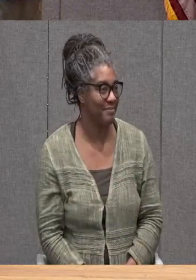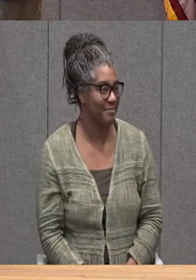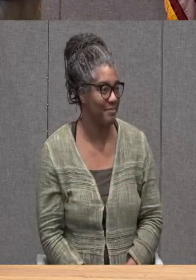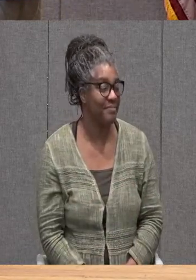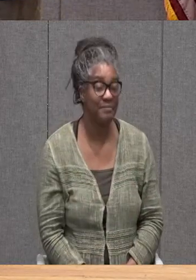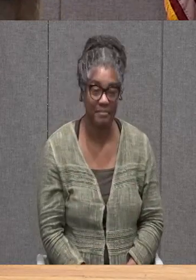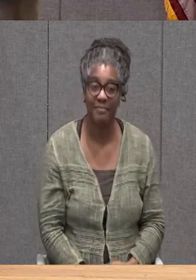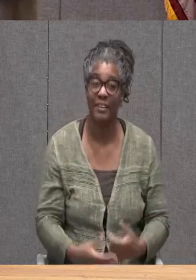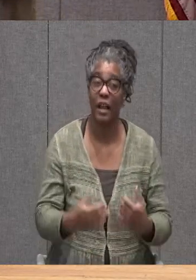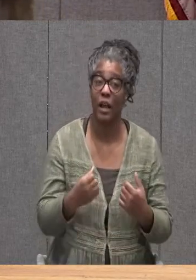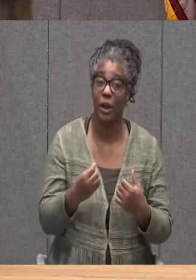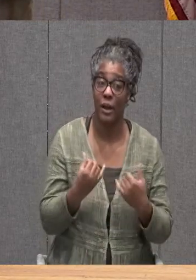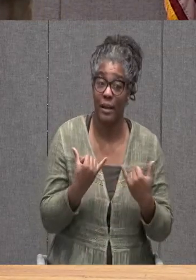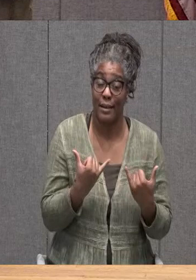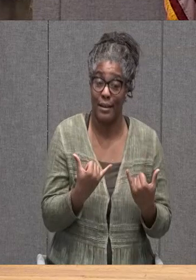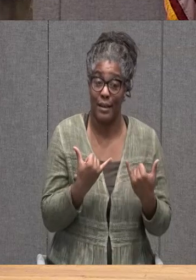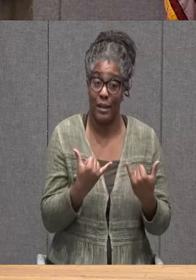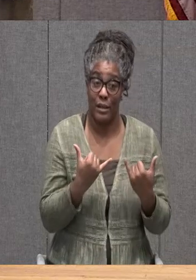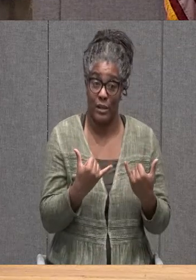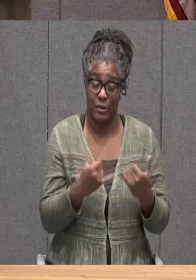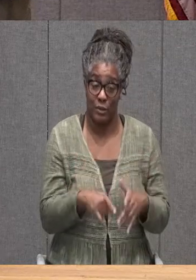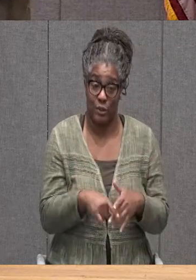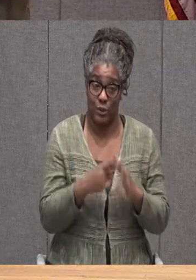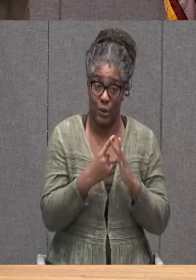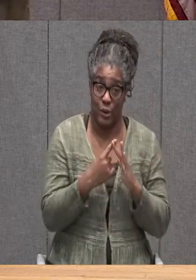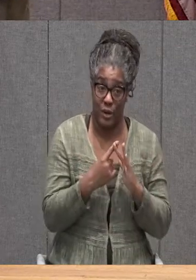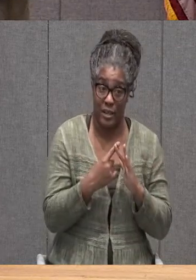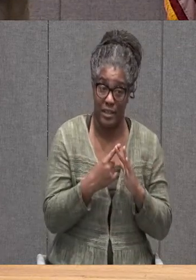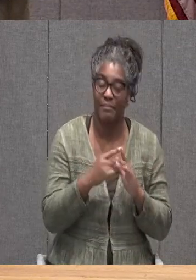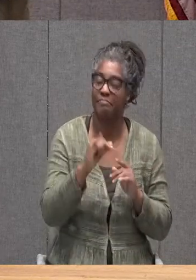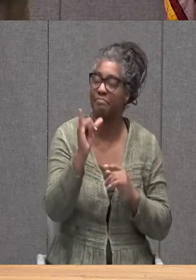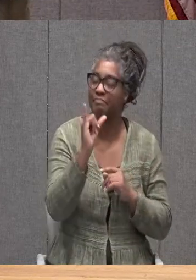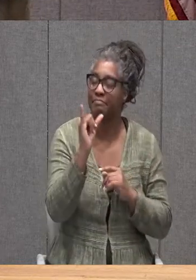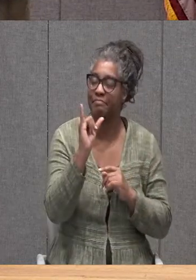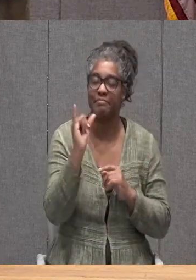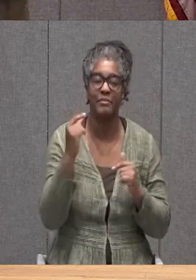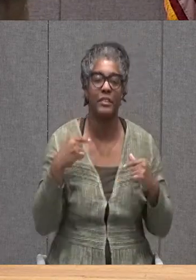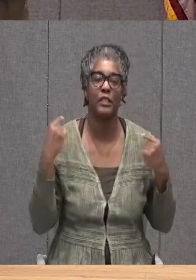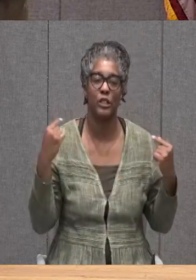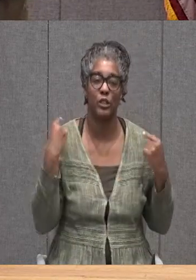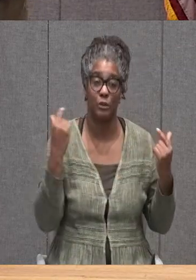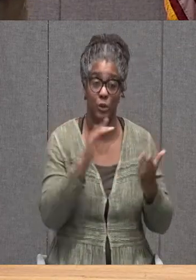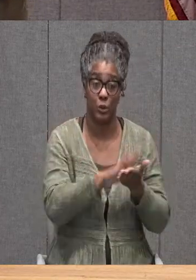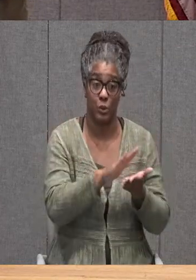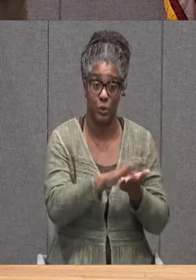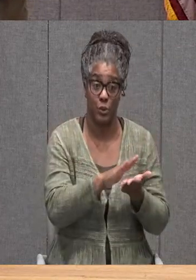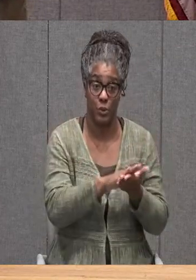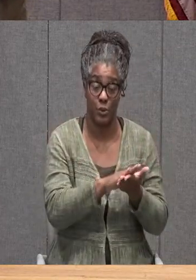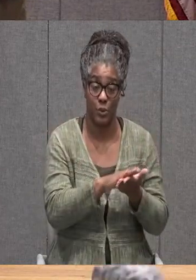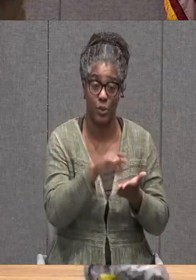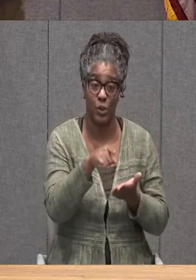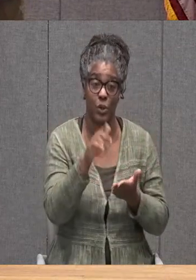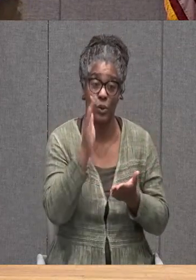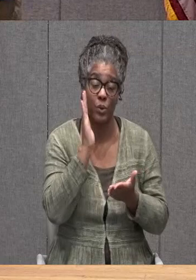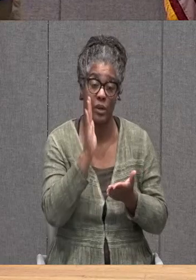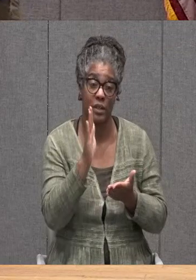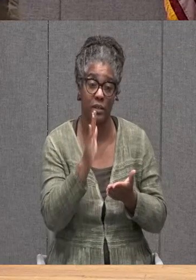So, when we start, just like we would start in our gyms at school, you're just going to start hitting